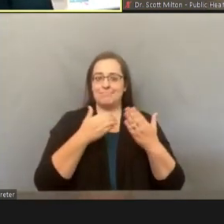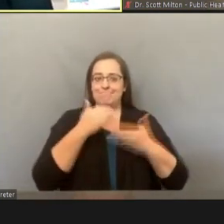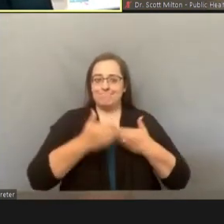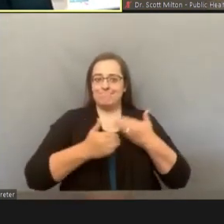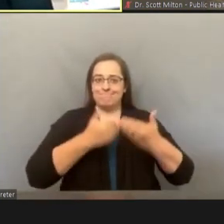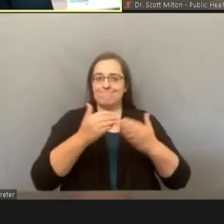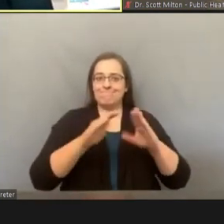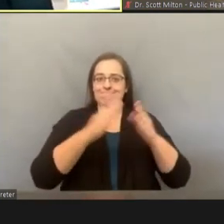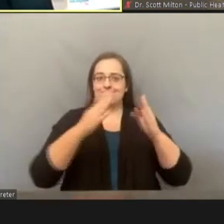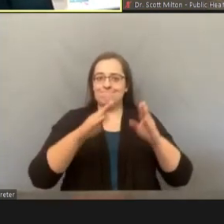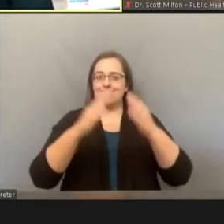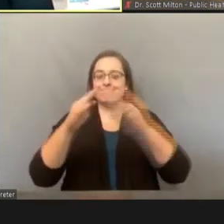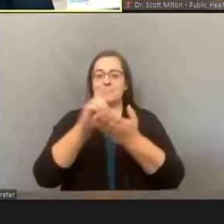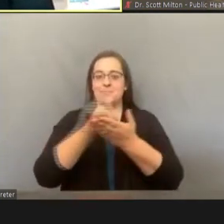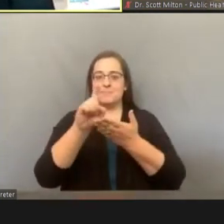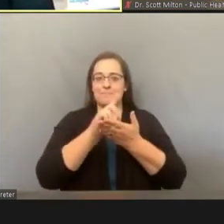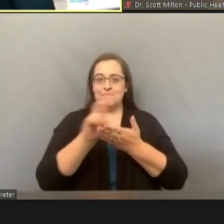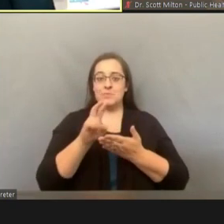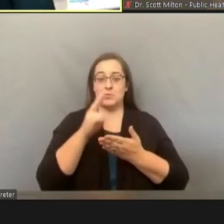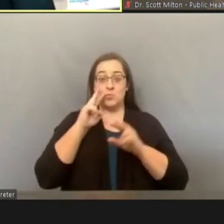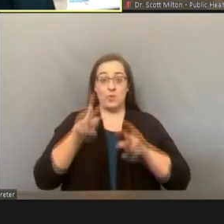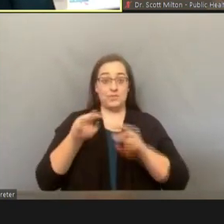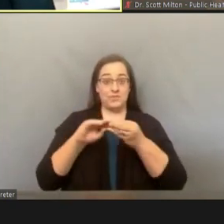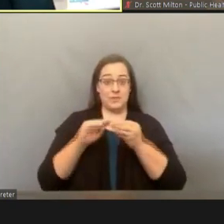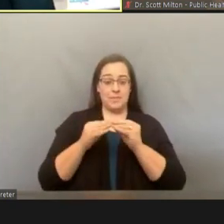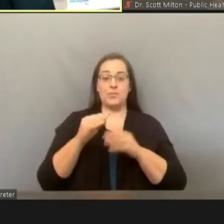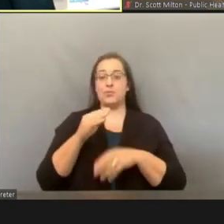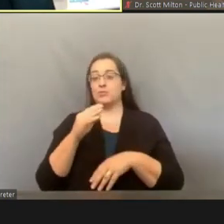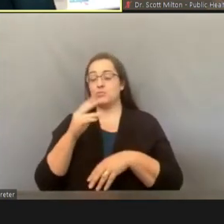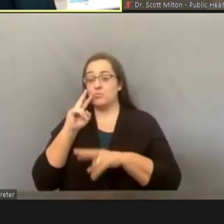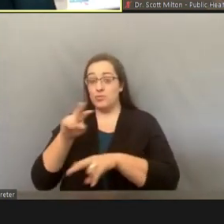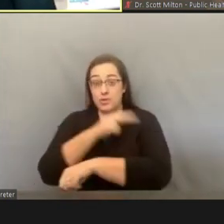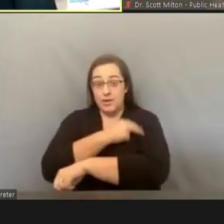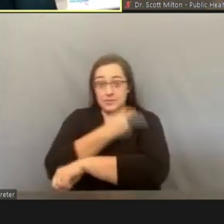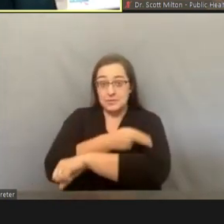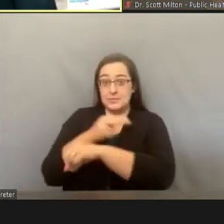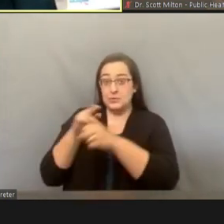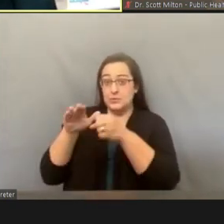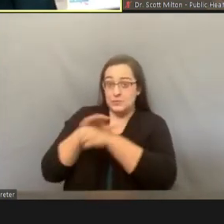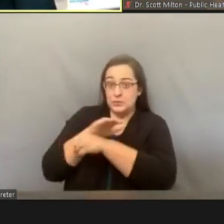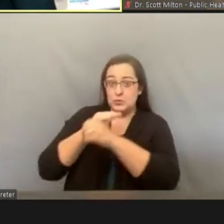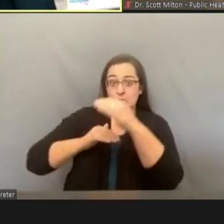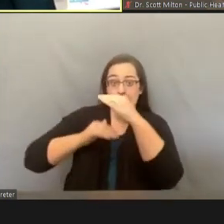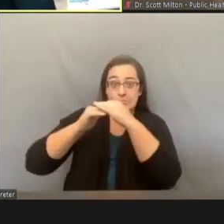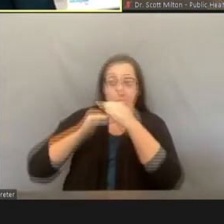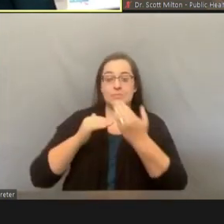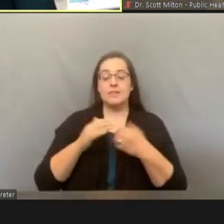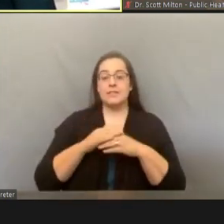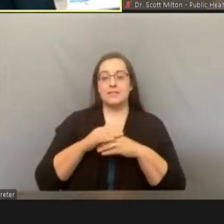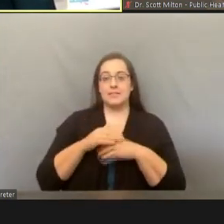MAYOR GINGER NELSON. GOOD MORNING AMARILLO. WELL, WE ARE REOPENING WE'VE